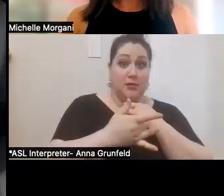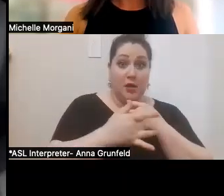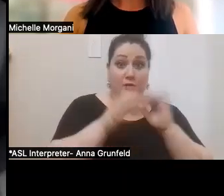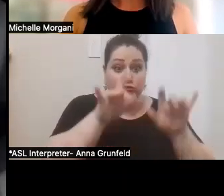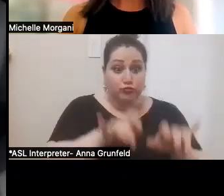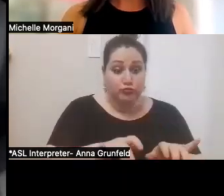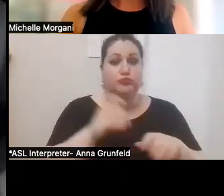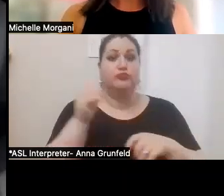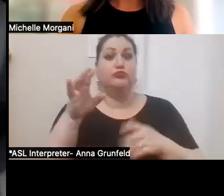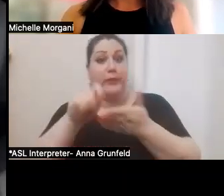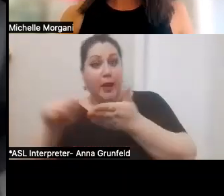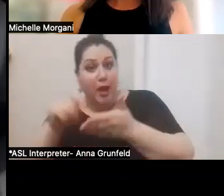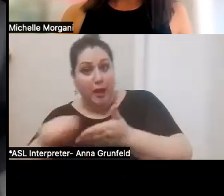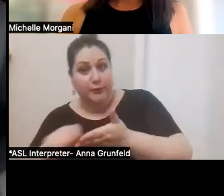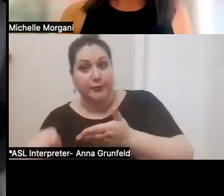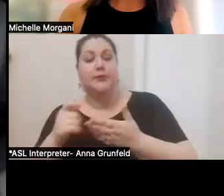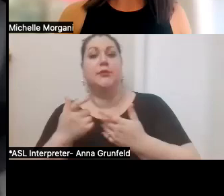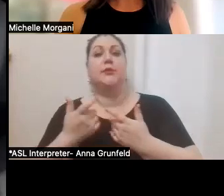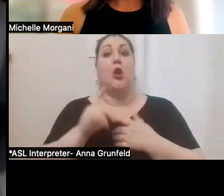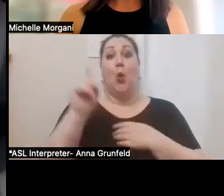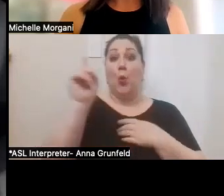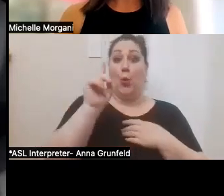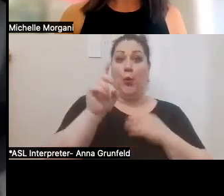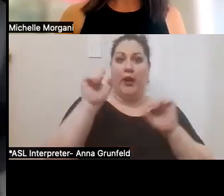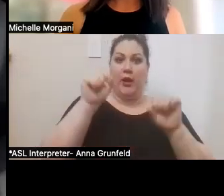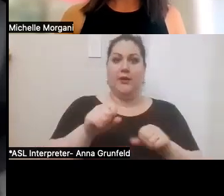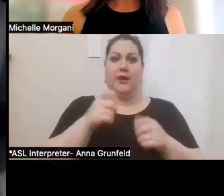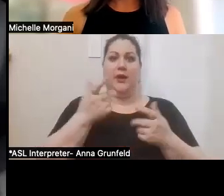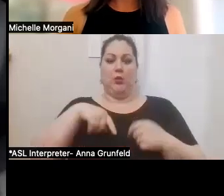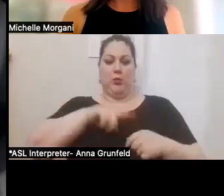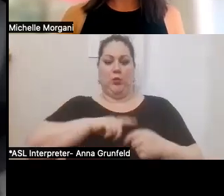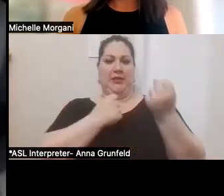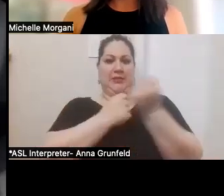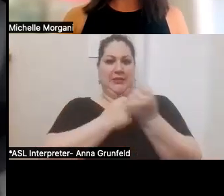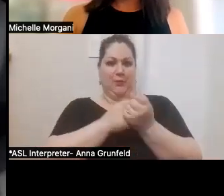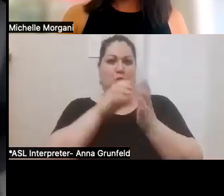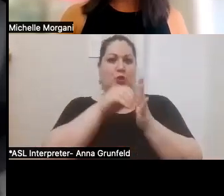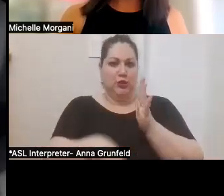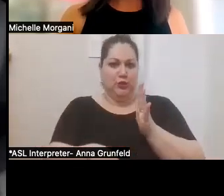Where are where can we again support the students in the best in the best ways.